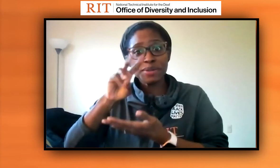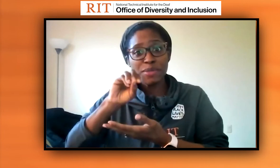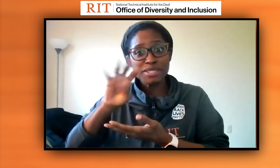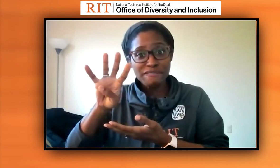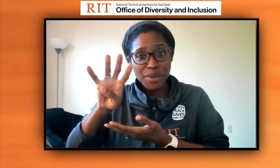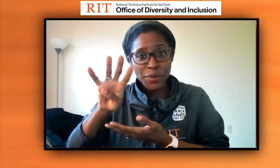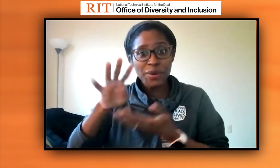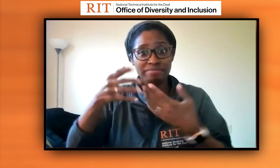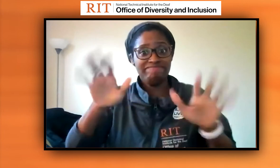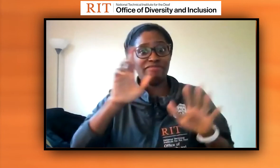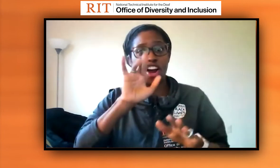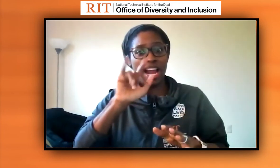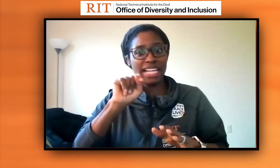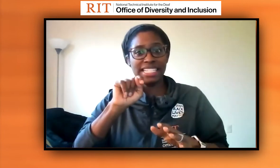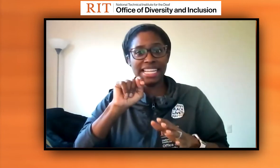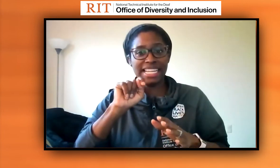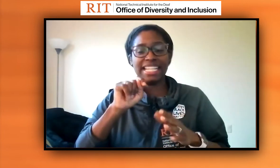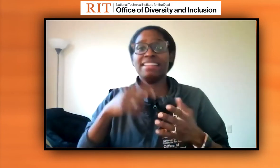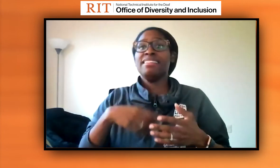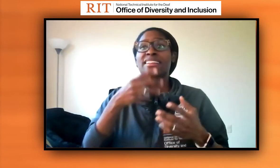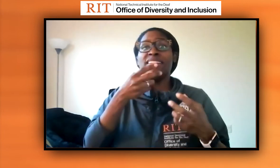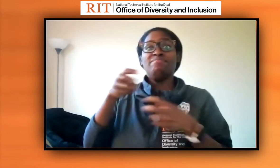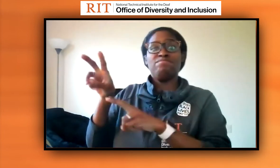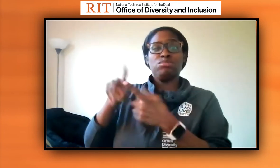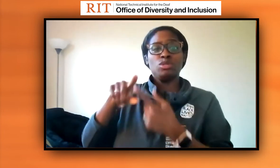I got there and graduated in 2004 from RIT.